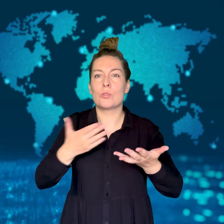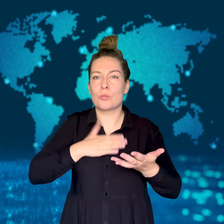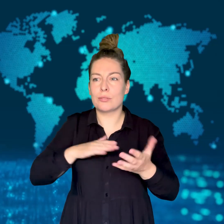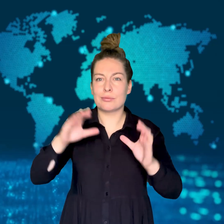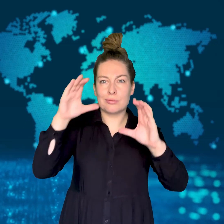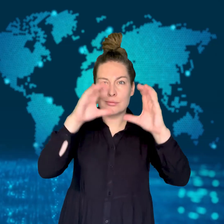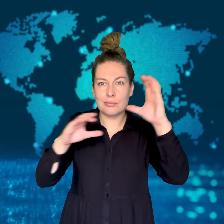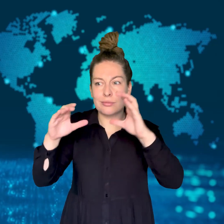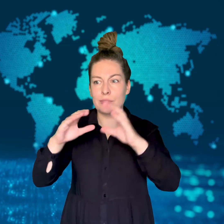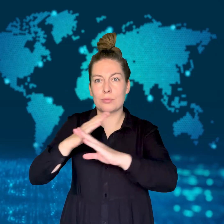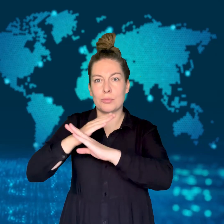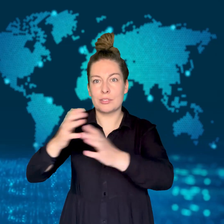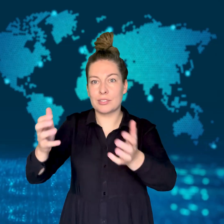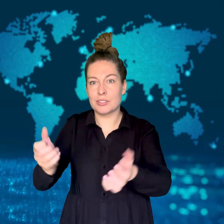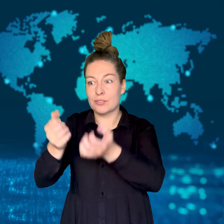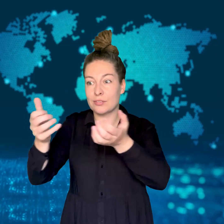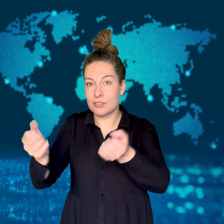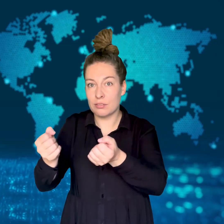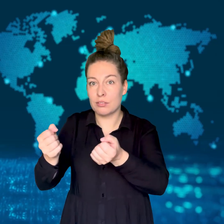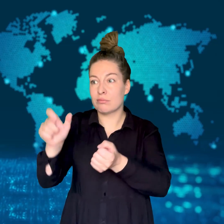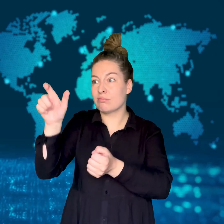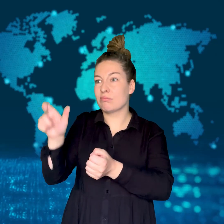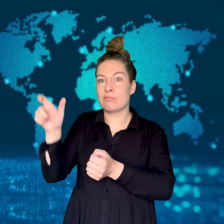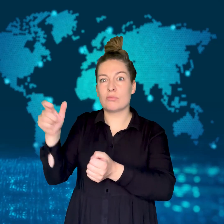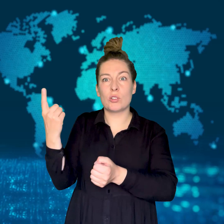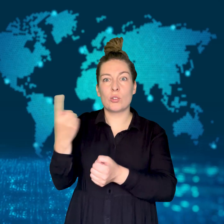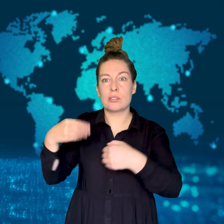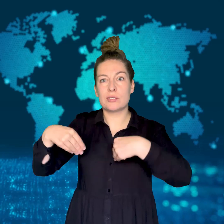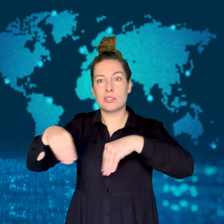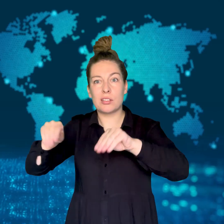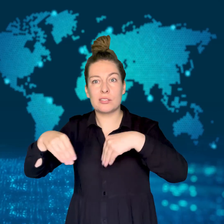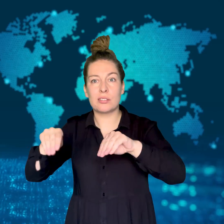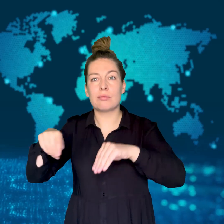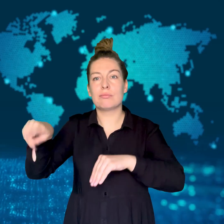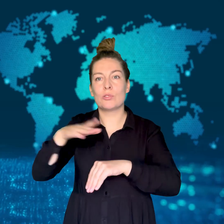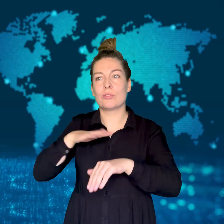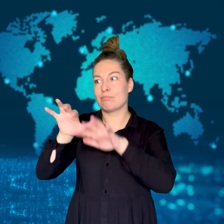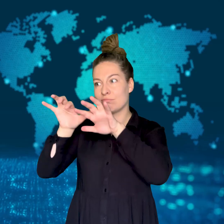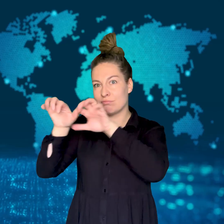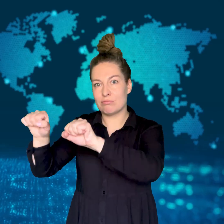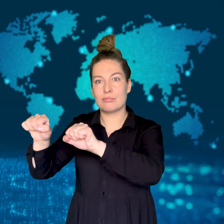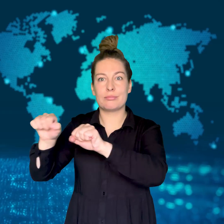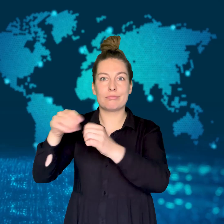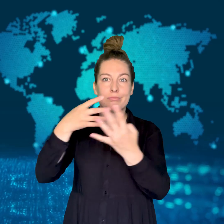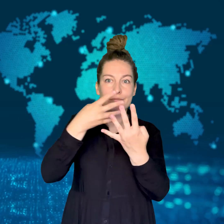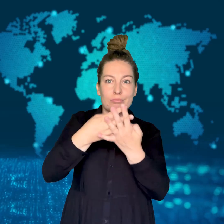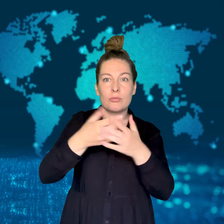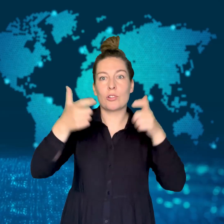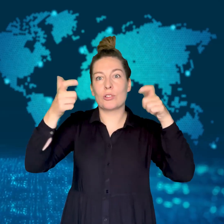and many other countries.